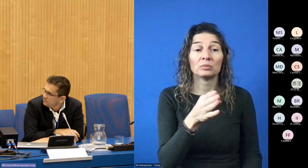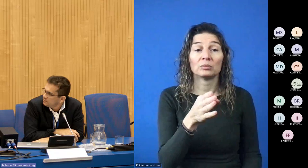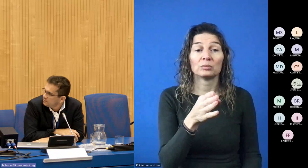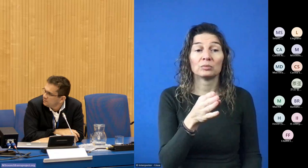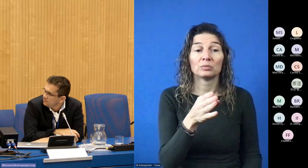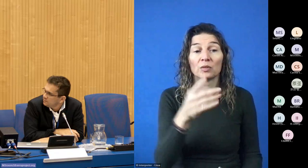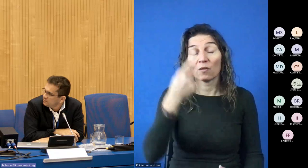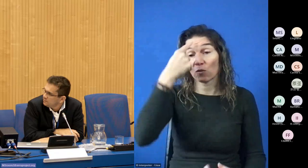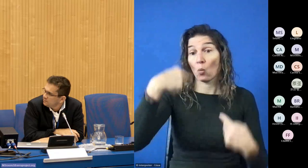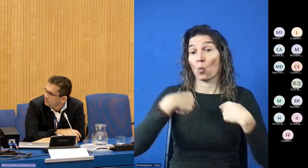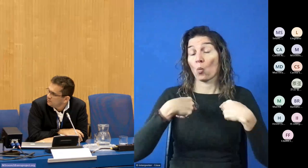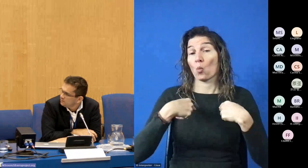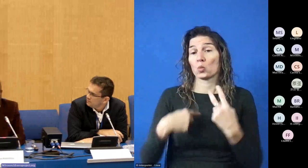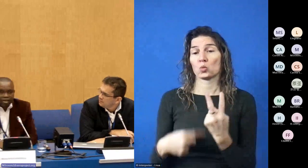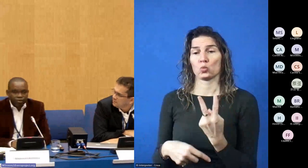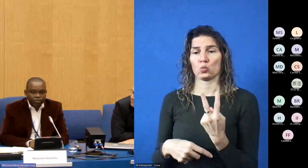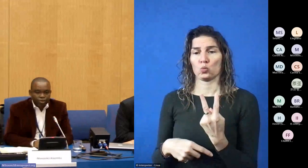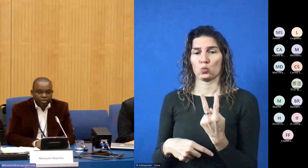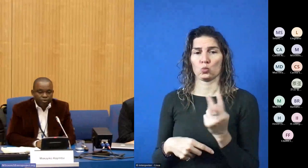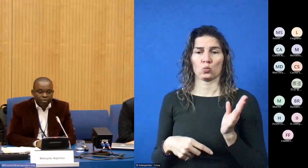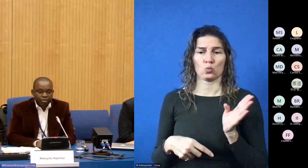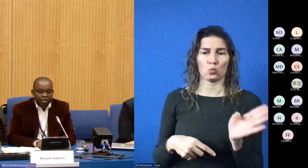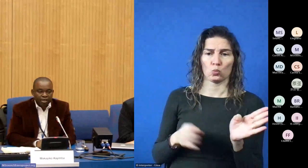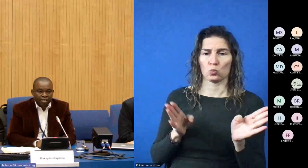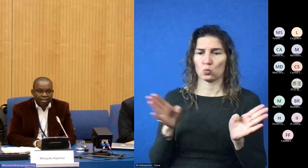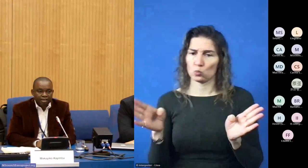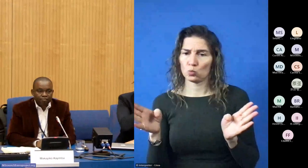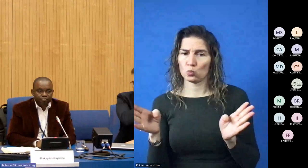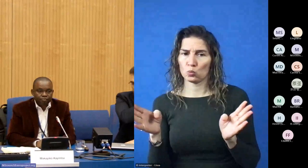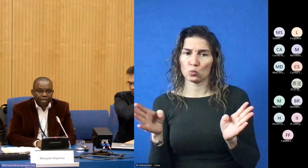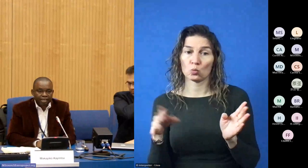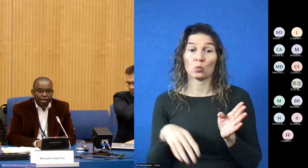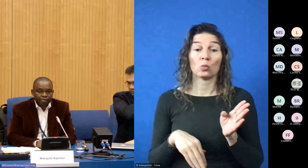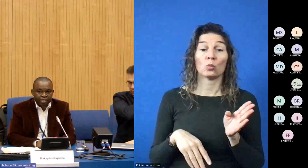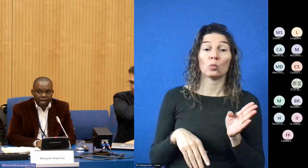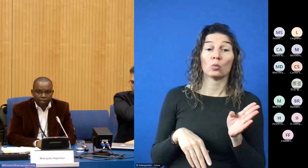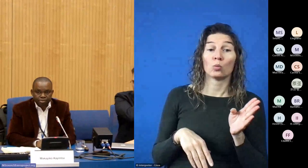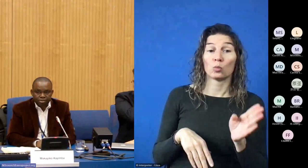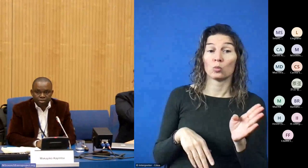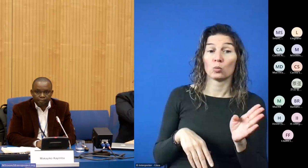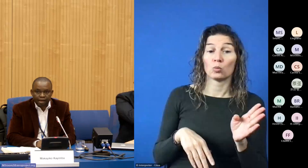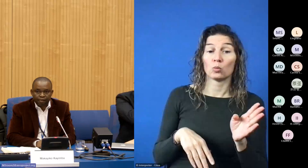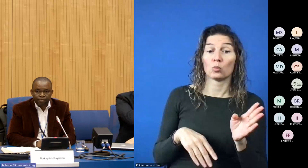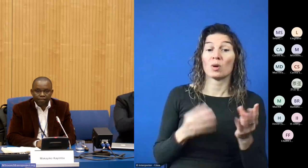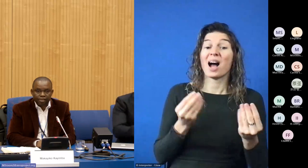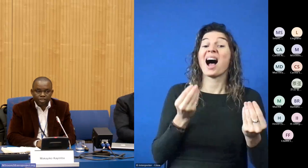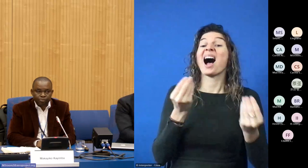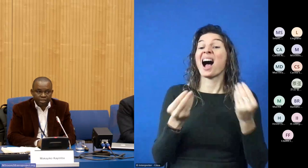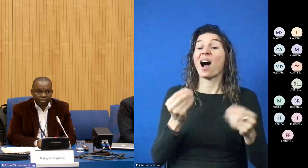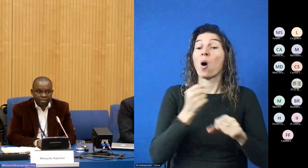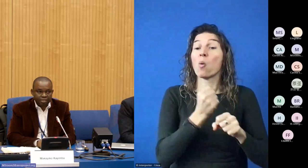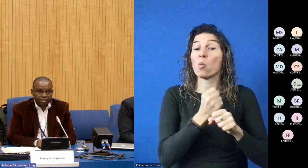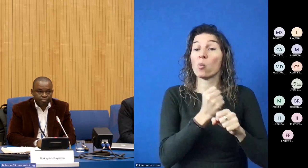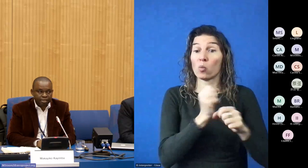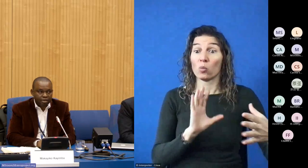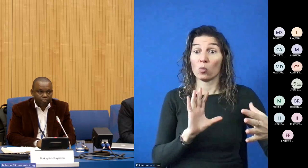The first one is the manner with which there are capacity gaps. There are experiences that have